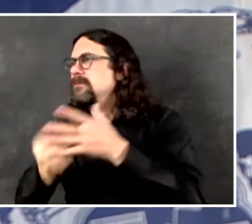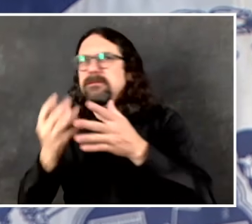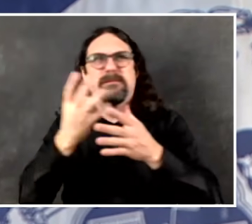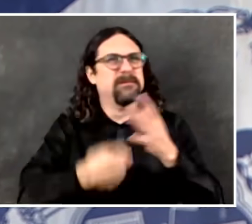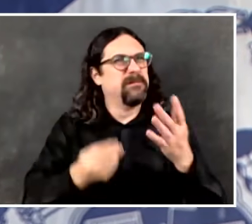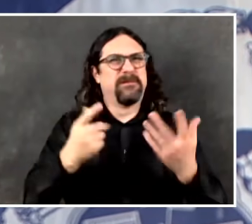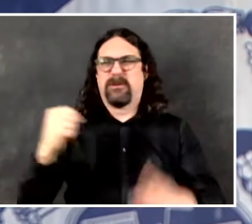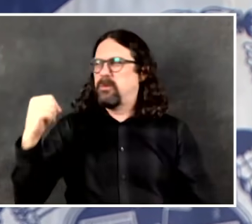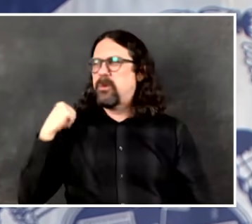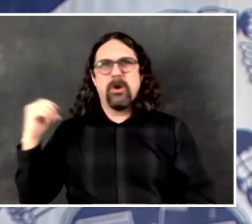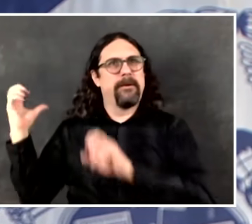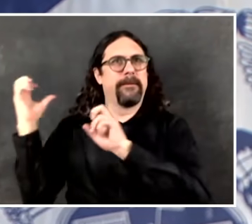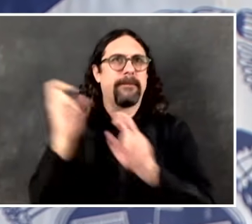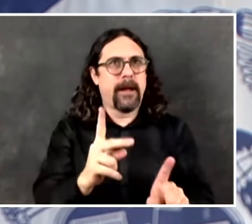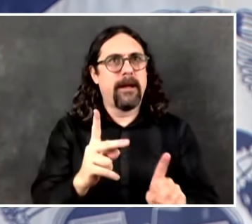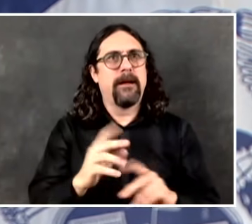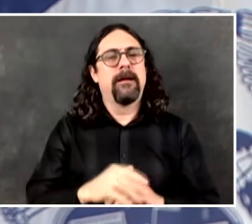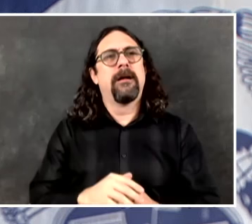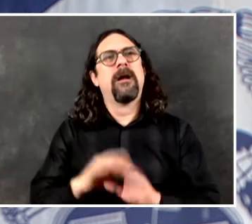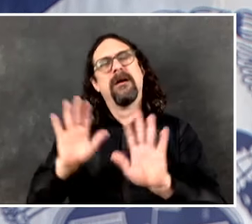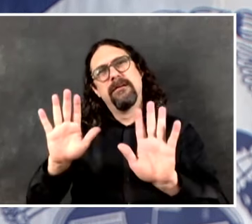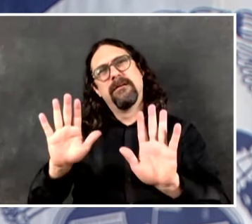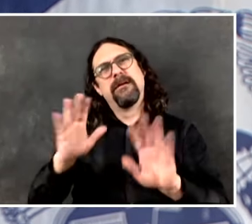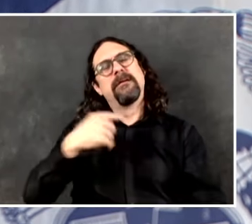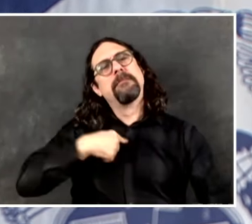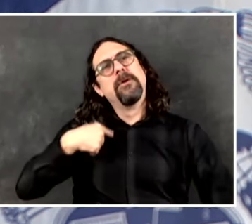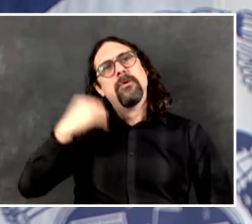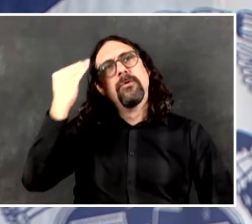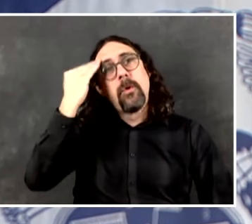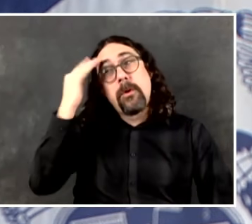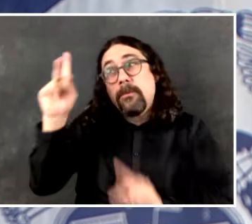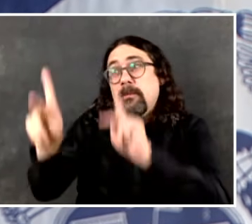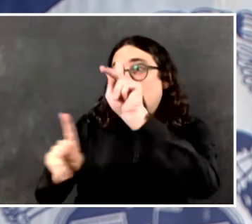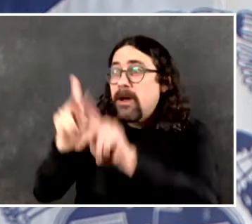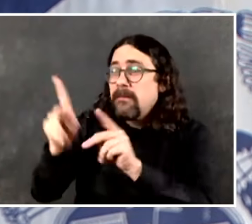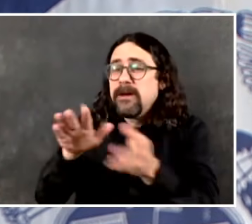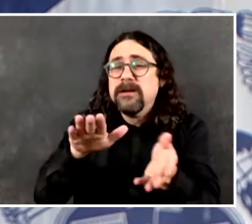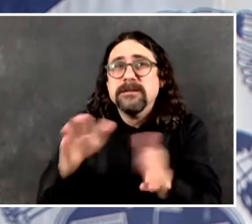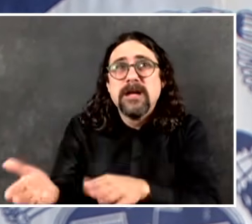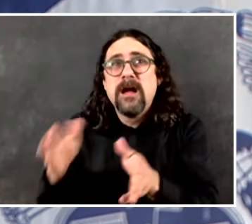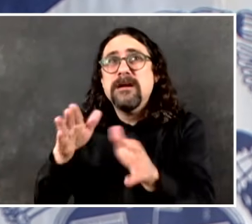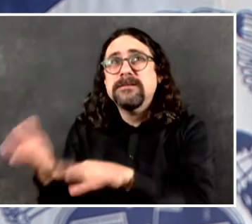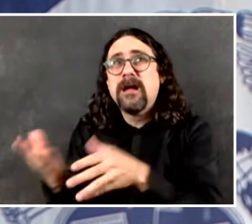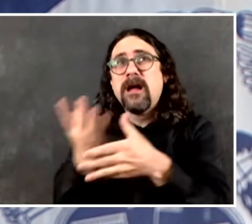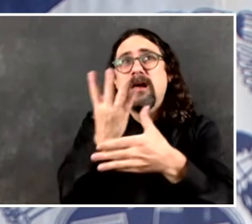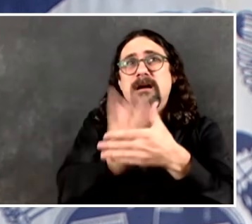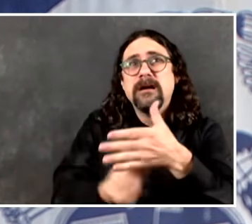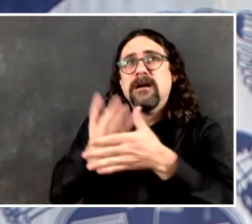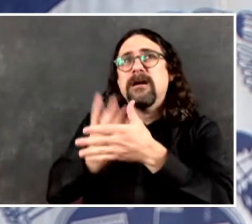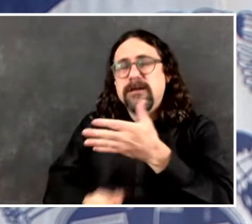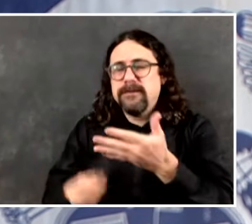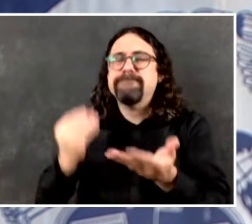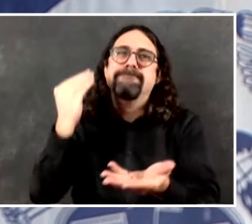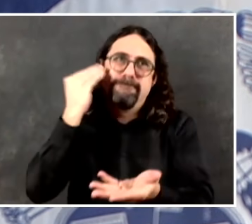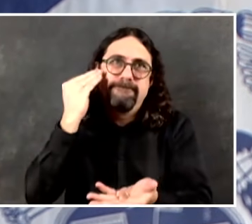OF PAIN. THERE'S NO QUESTION THAT WE'VE LO PSTEPLOE DEAR TO US.